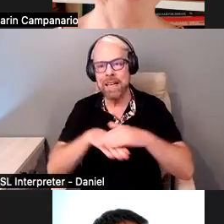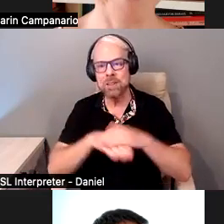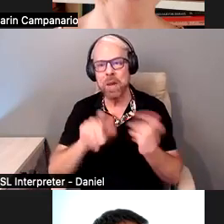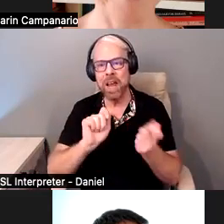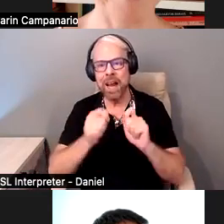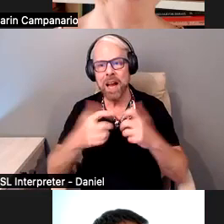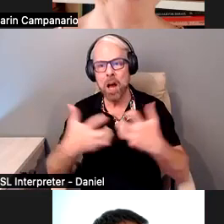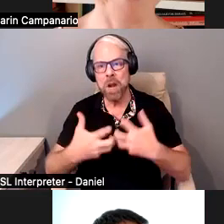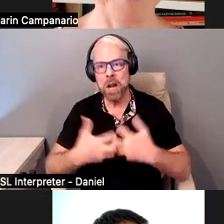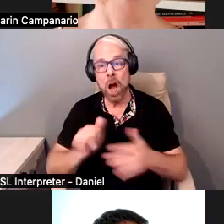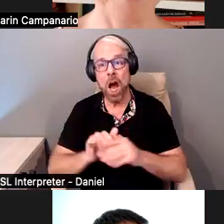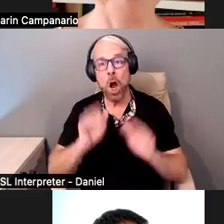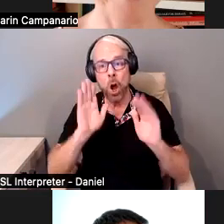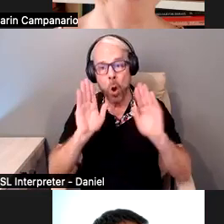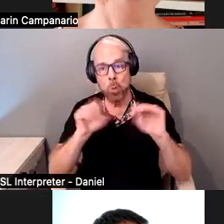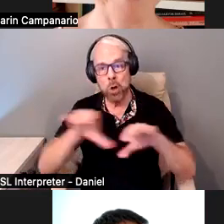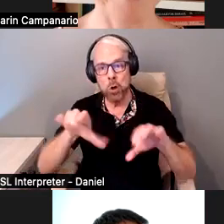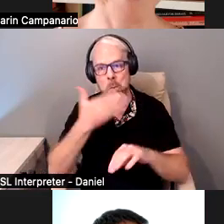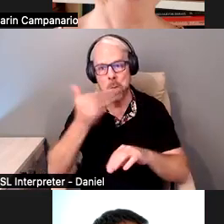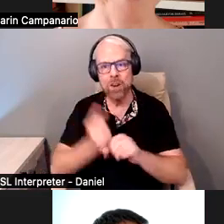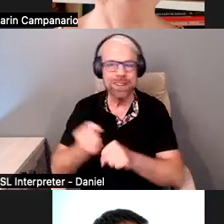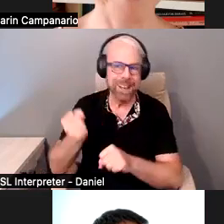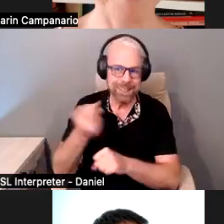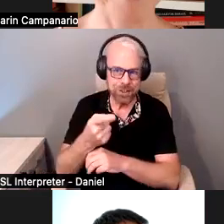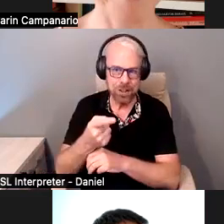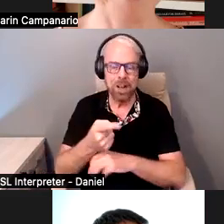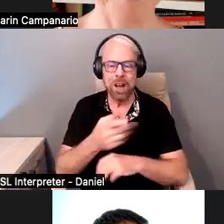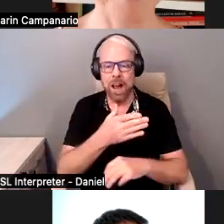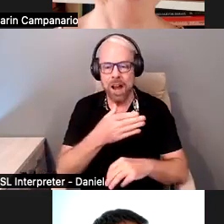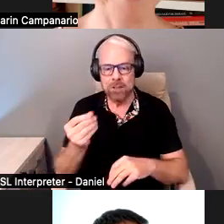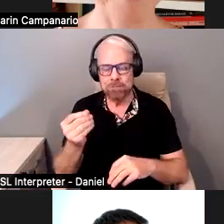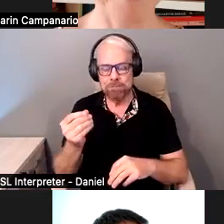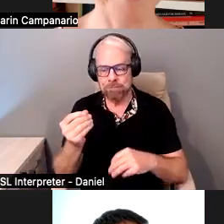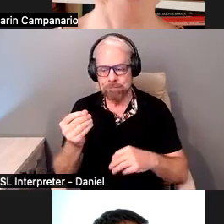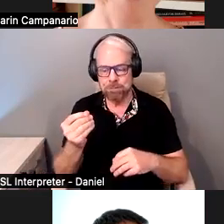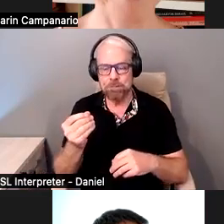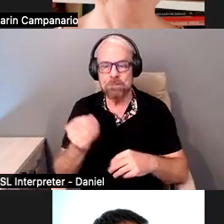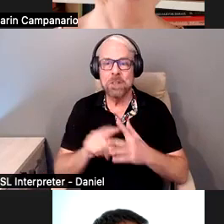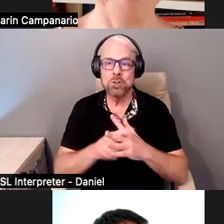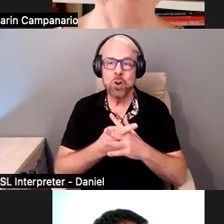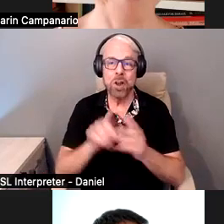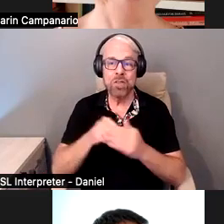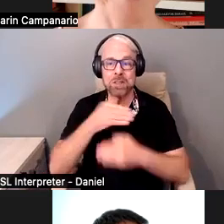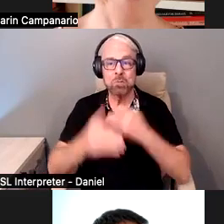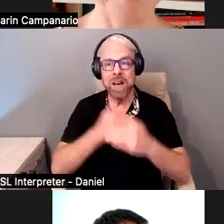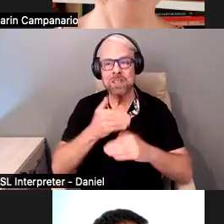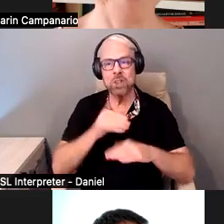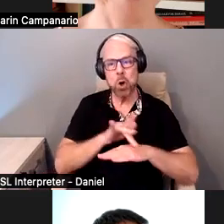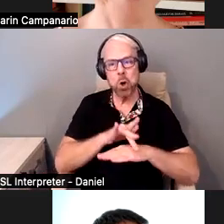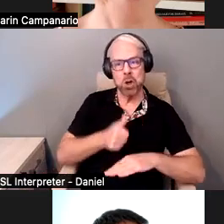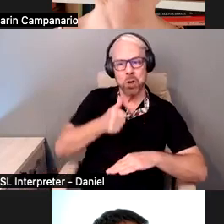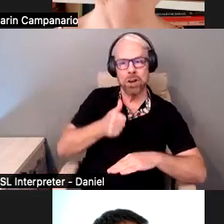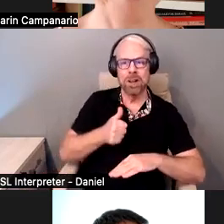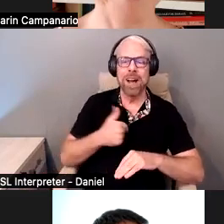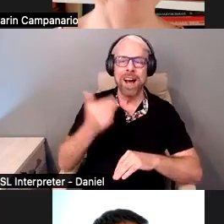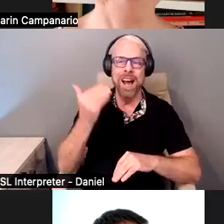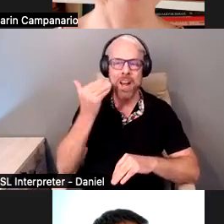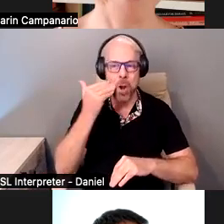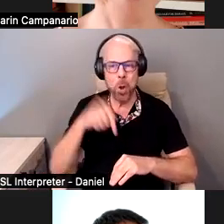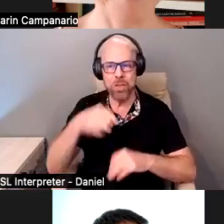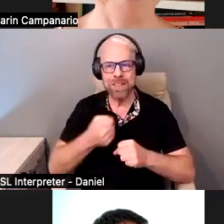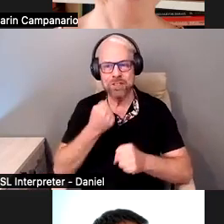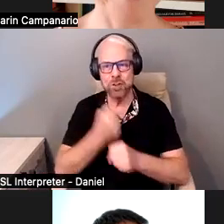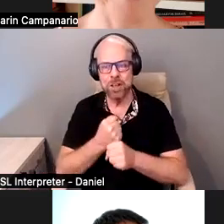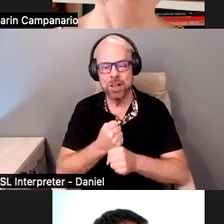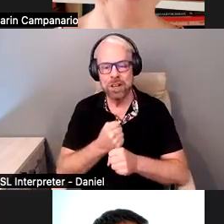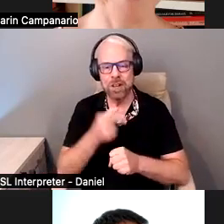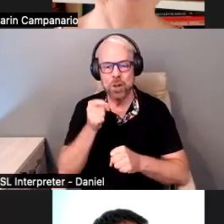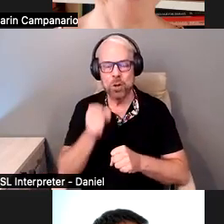can do better next year. And start this process earlier. I know this year, you made -- you were